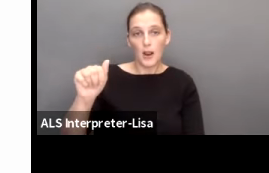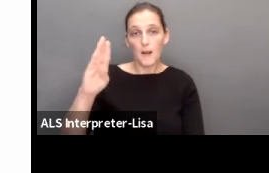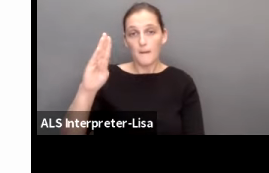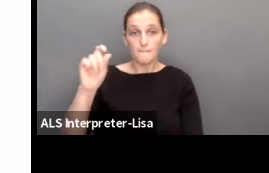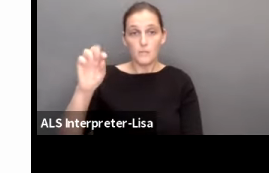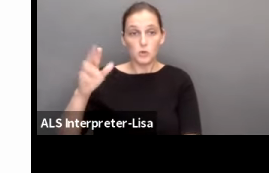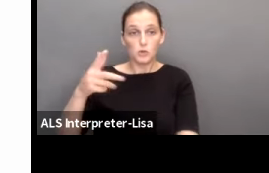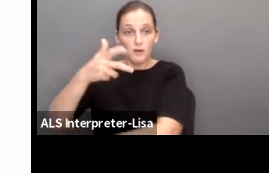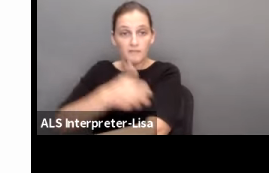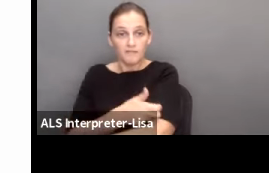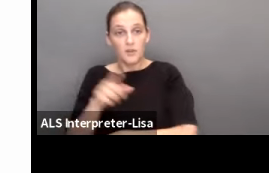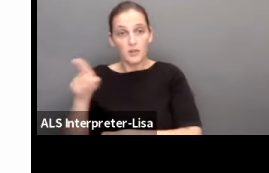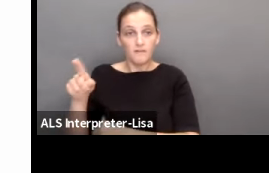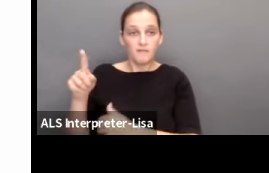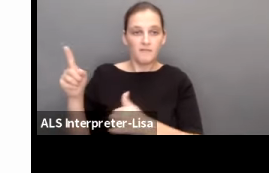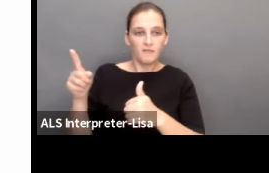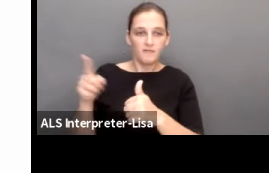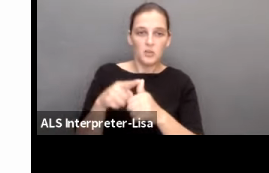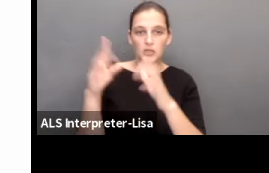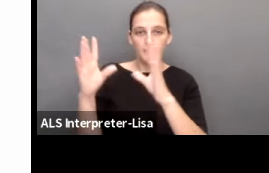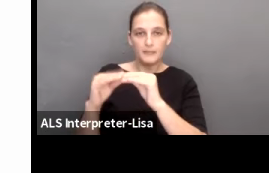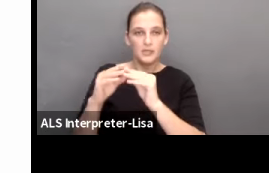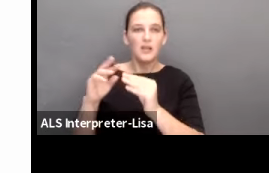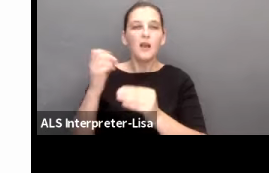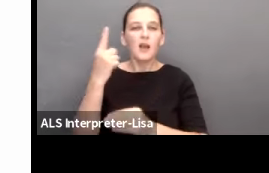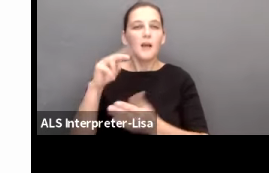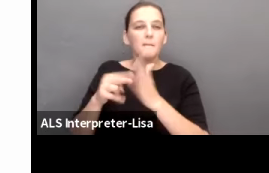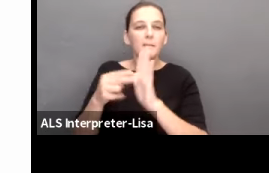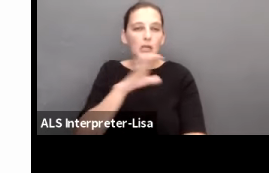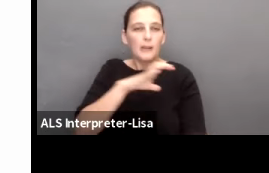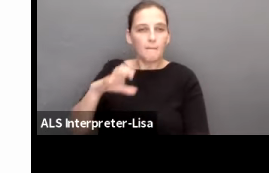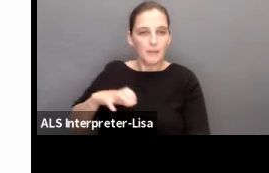so the verb back, which is a vaccine review committee that will review all the data that